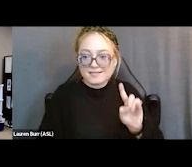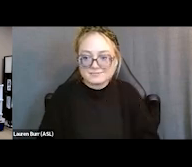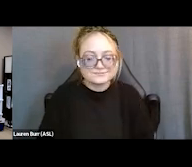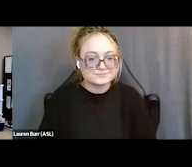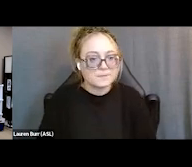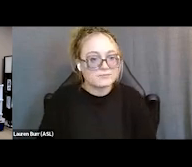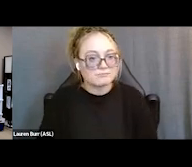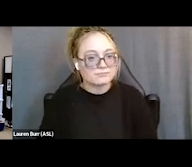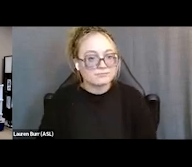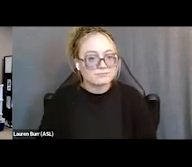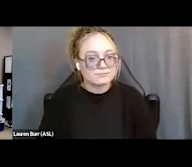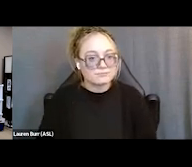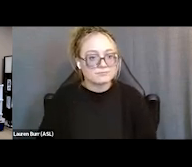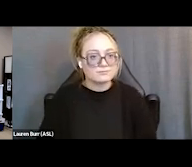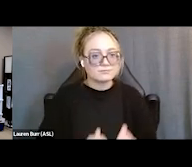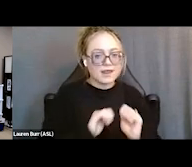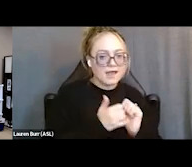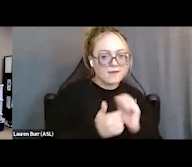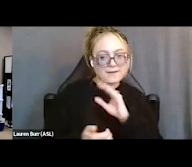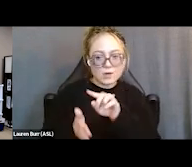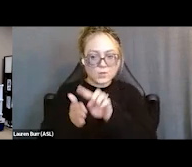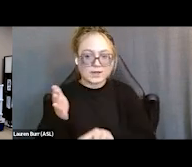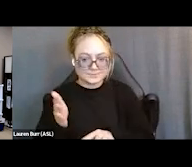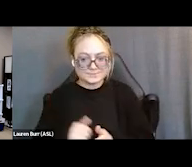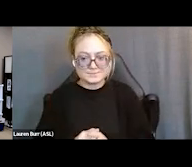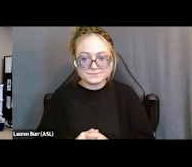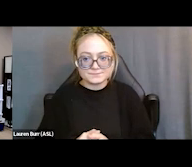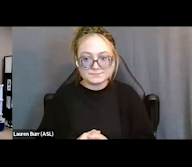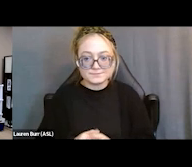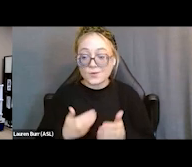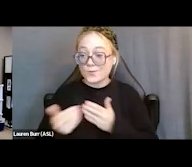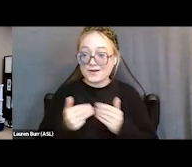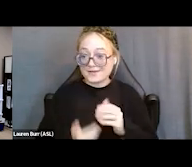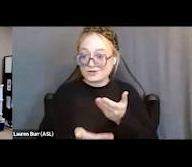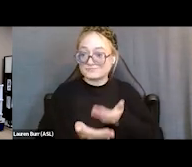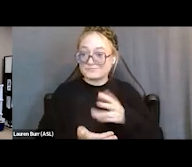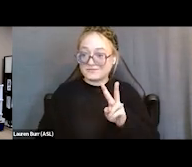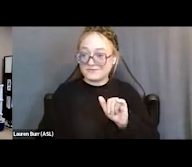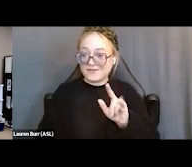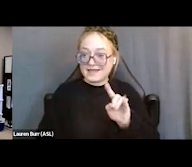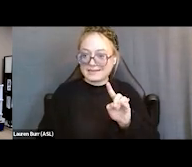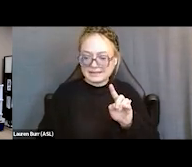How to validate and what do we validate? We validate the valid, meaning we find the kernel truth of whatever is going